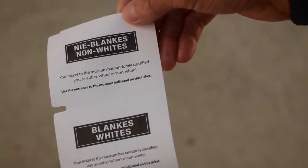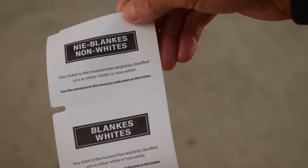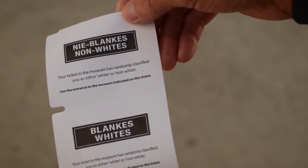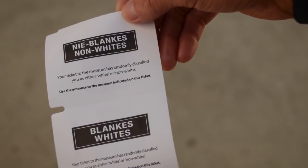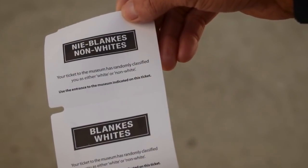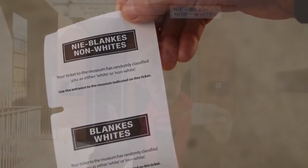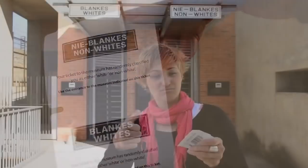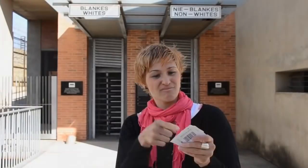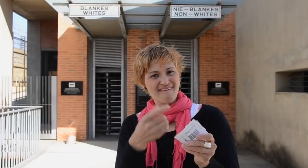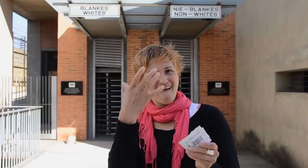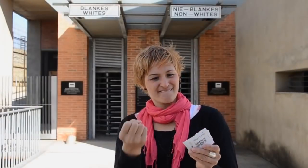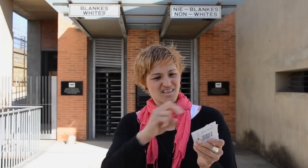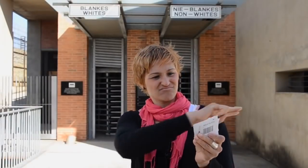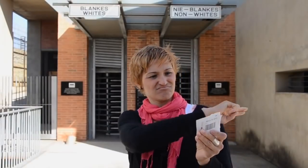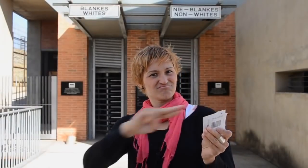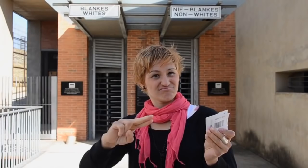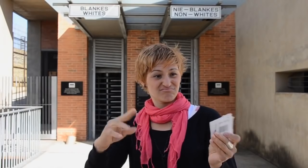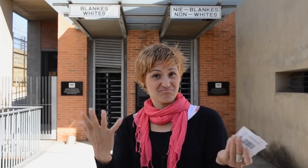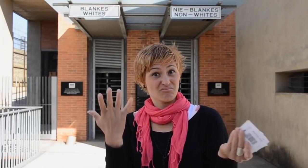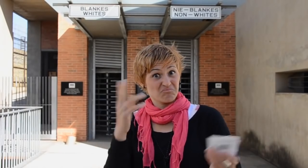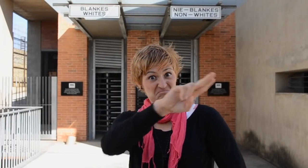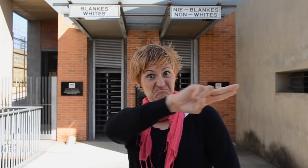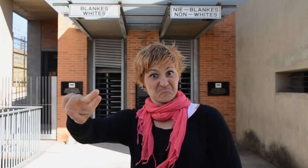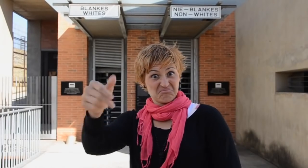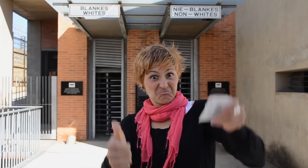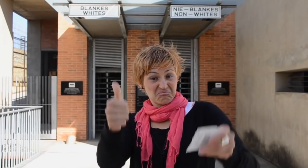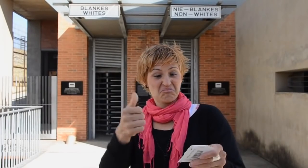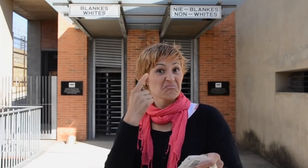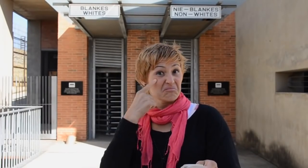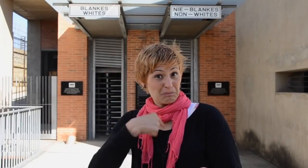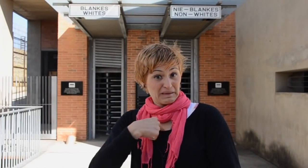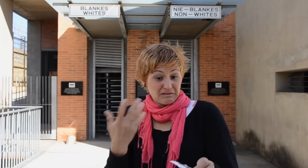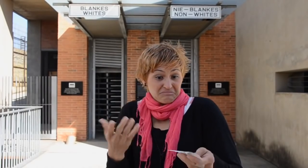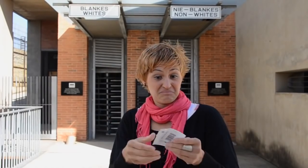can enter. I have to choose which entrance based on